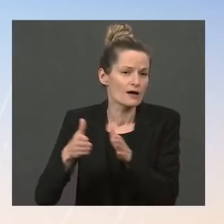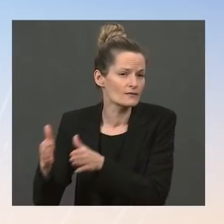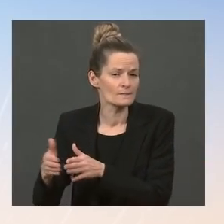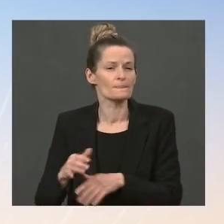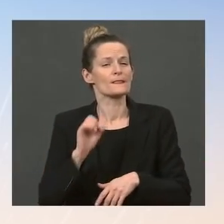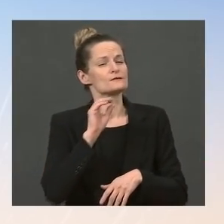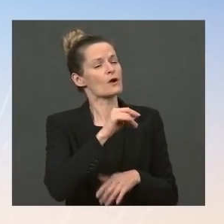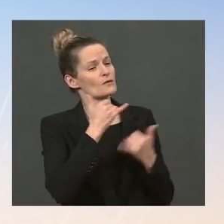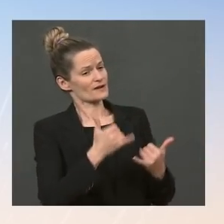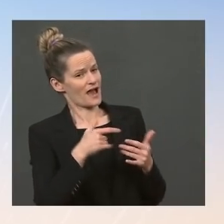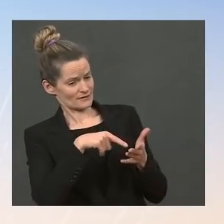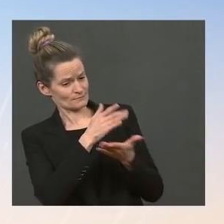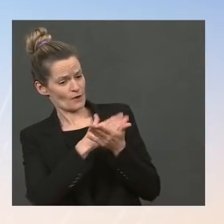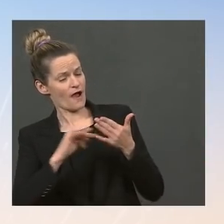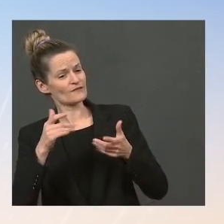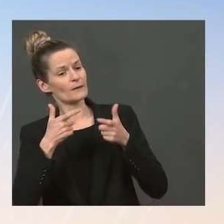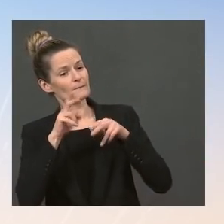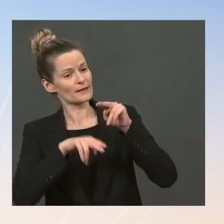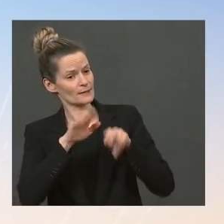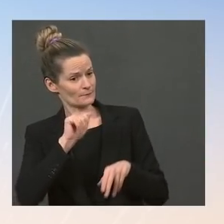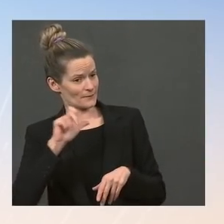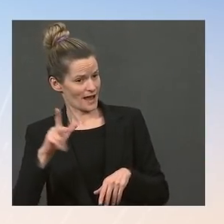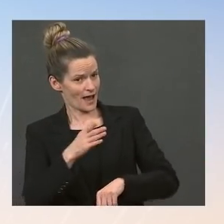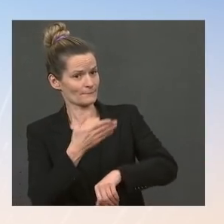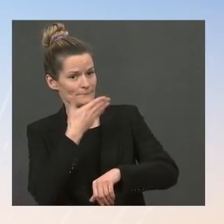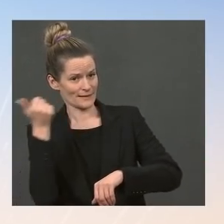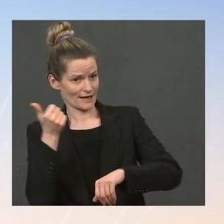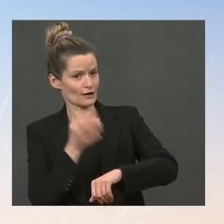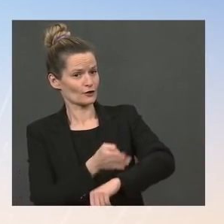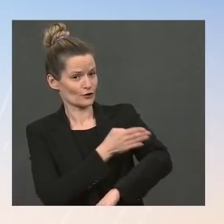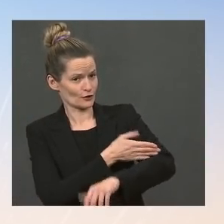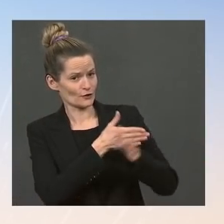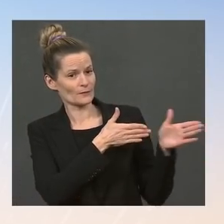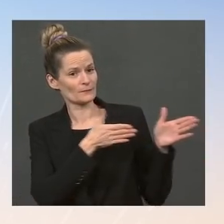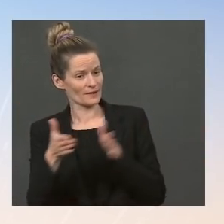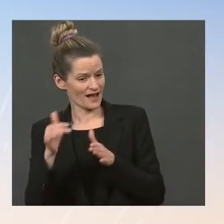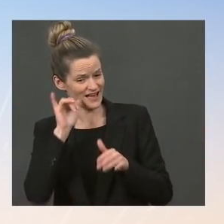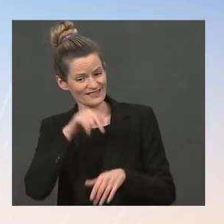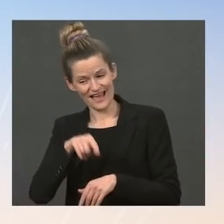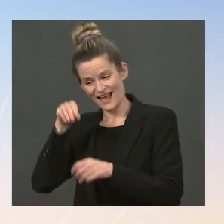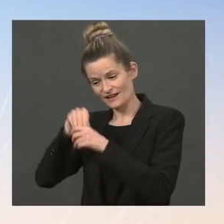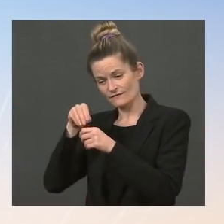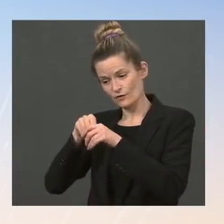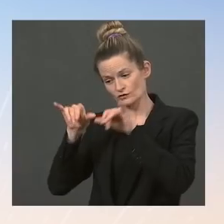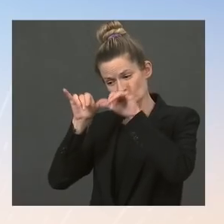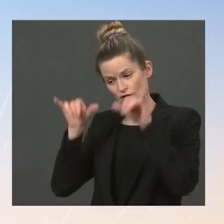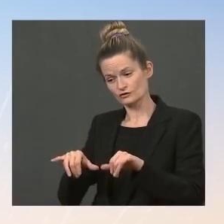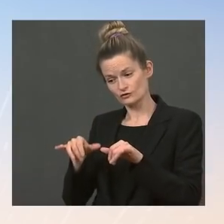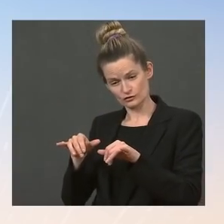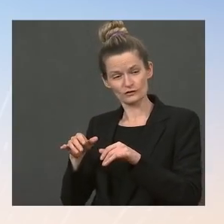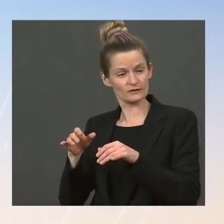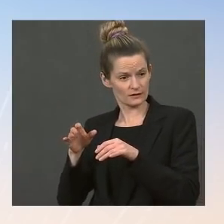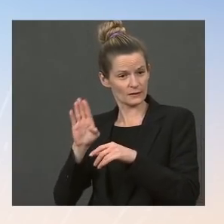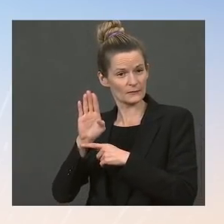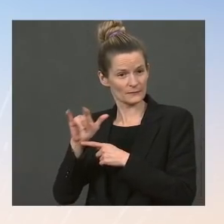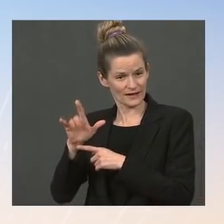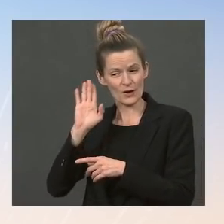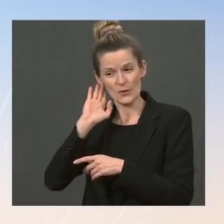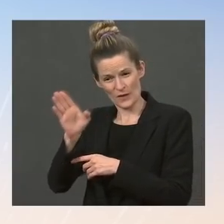in the infrastructure bill that will take significant steps to moving things forward. He's been a leader in getting us back in the -- on the --